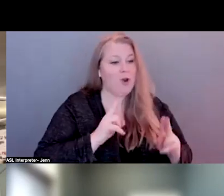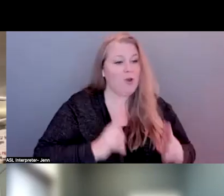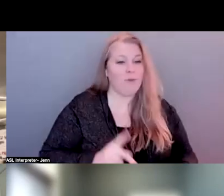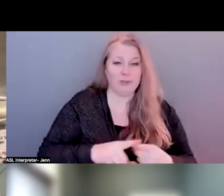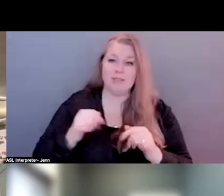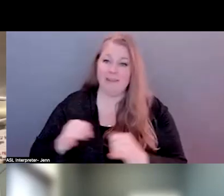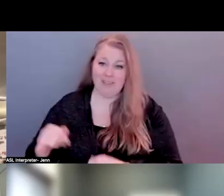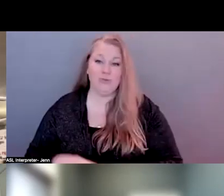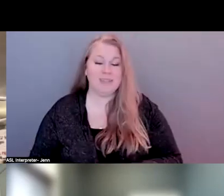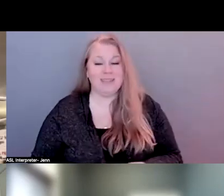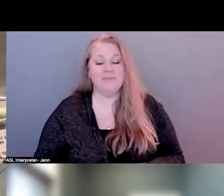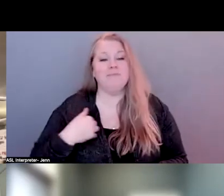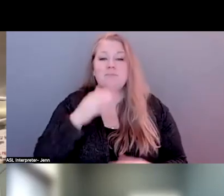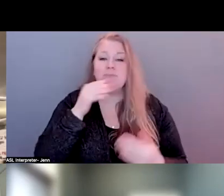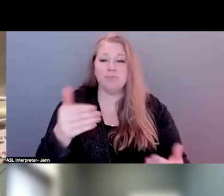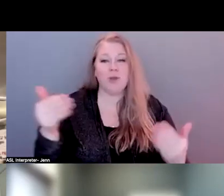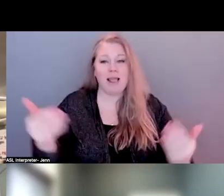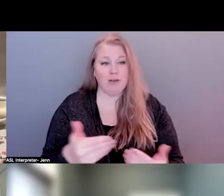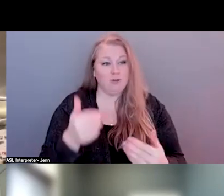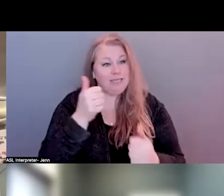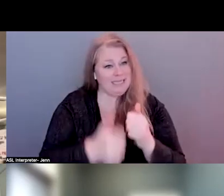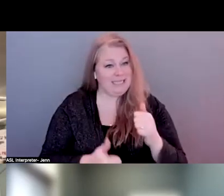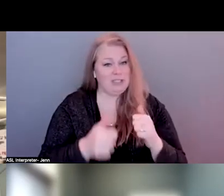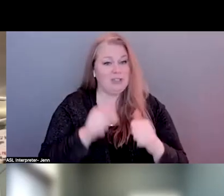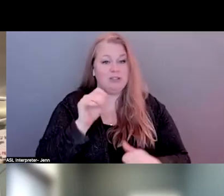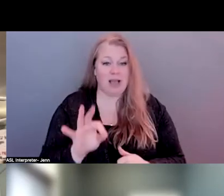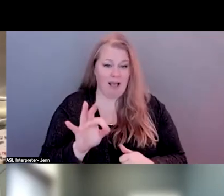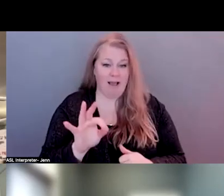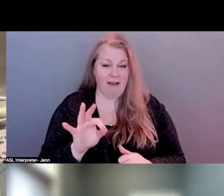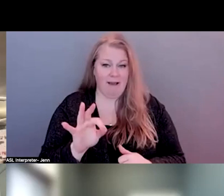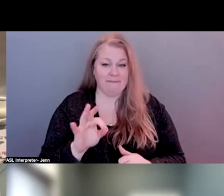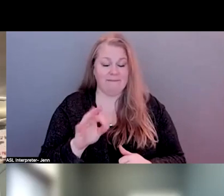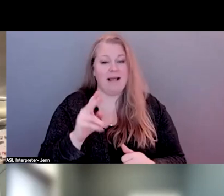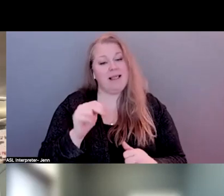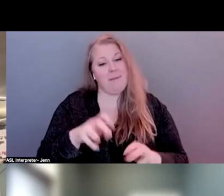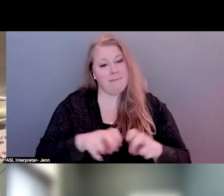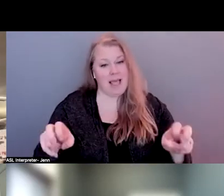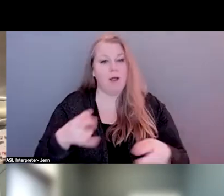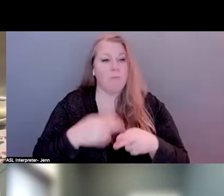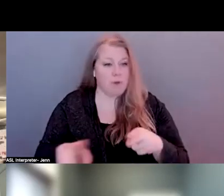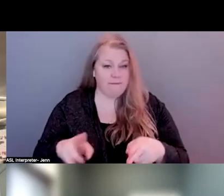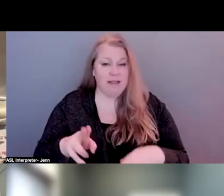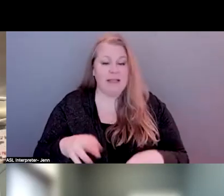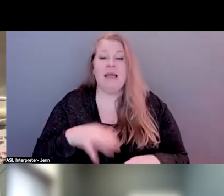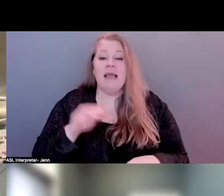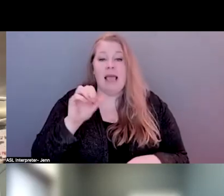I'm going to just introduce each of the panel very briefly and then as you introduce yourself,